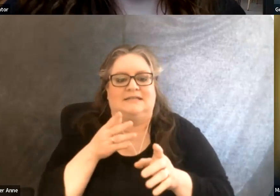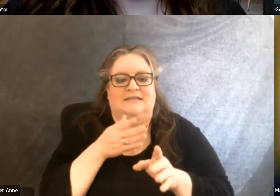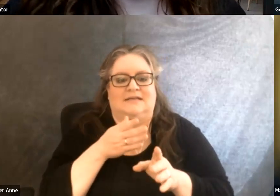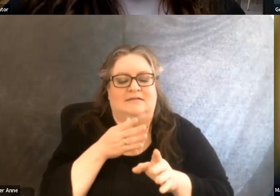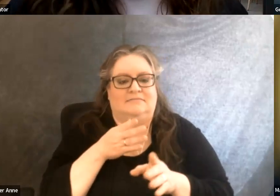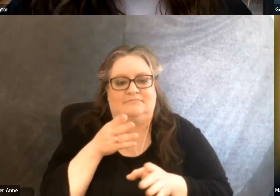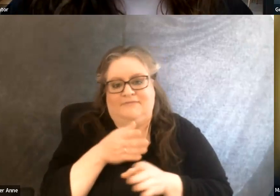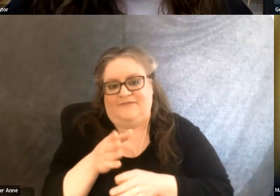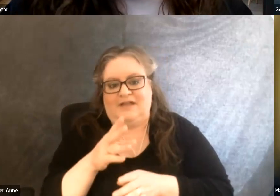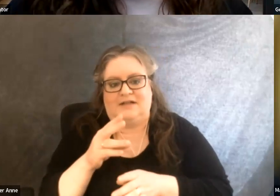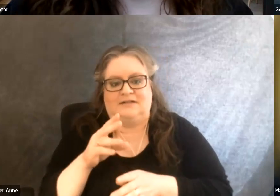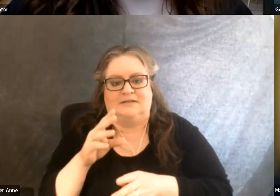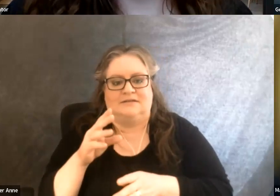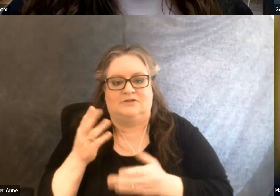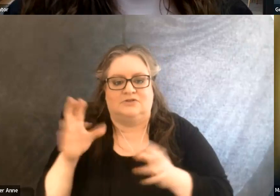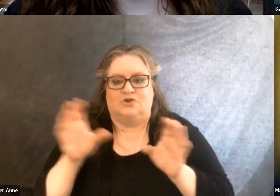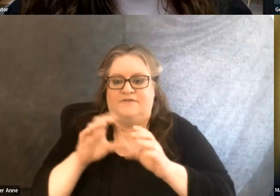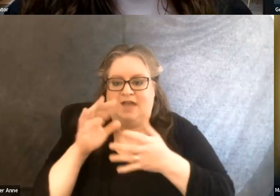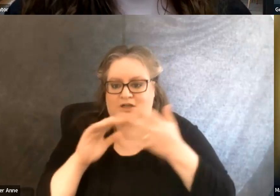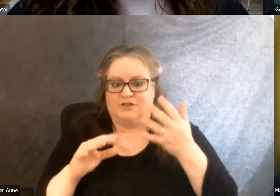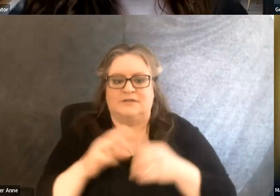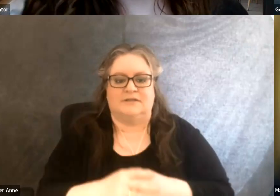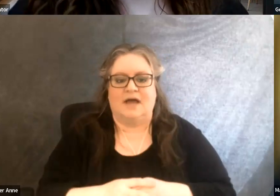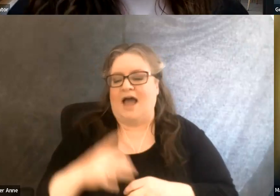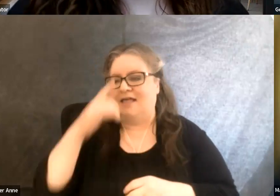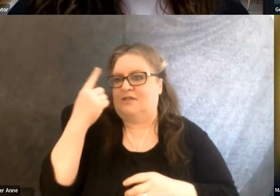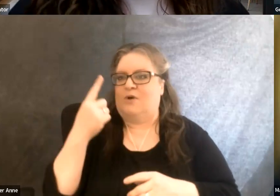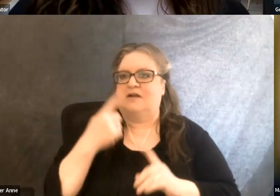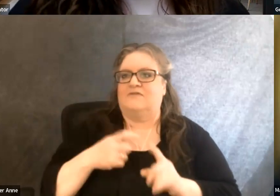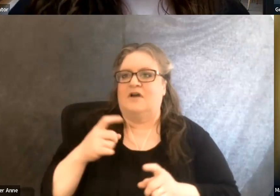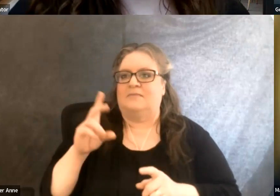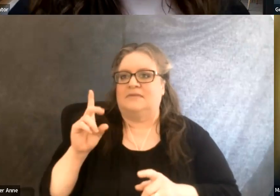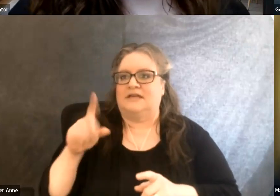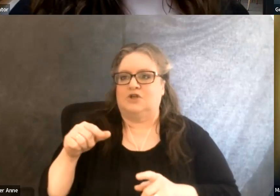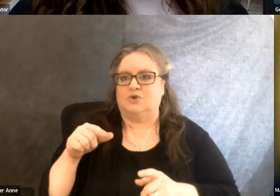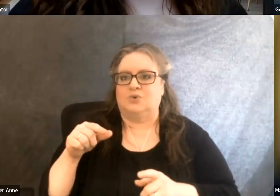that sort of thing. Gerson: I think the one from Deque is a good resource for that.